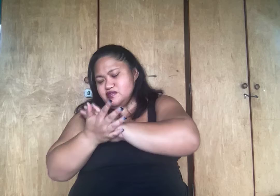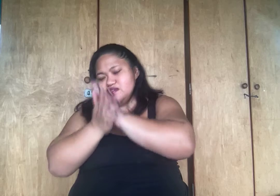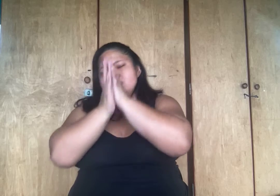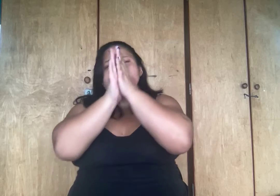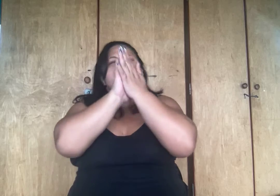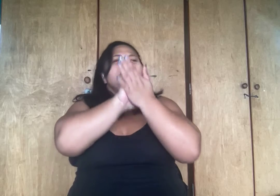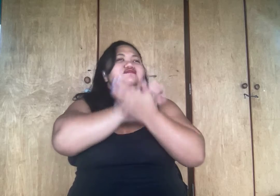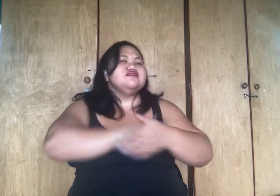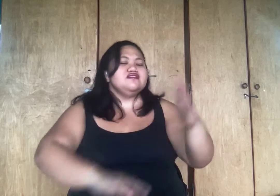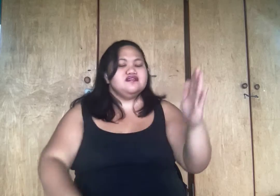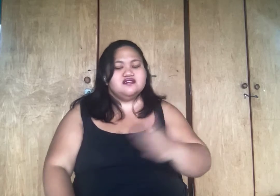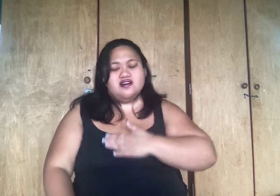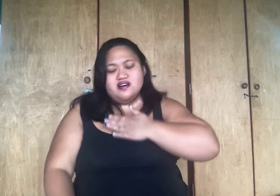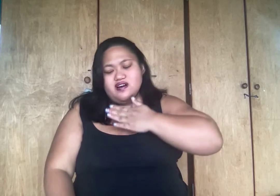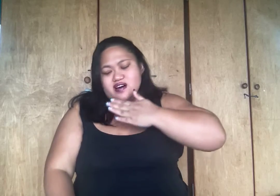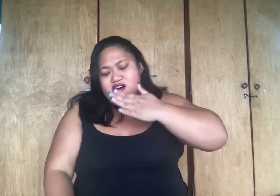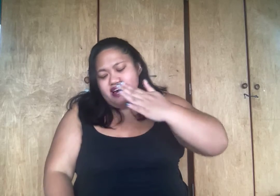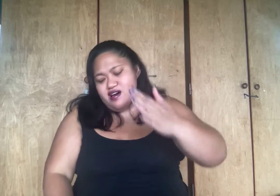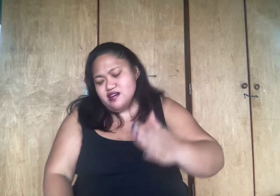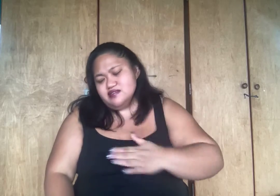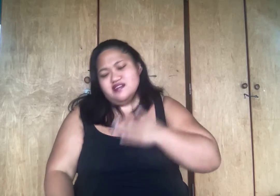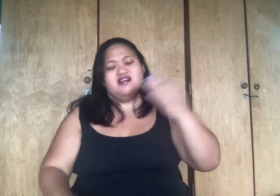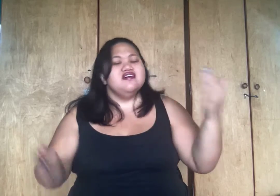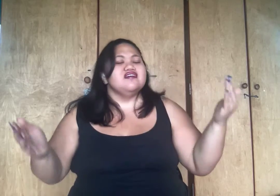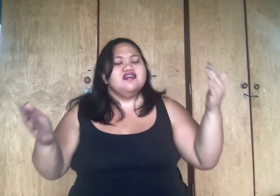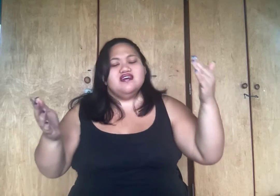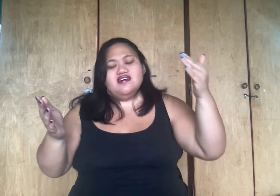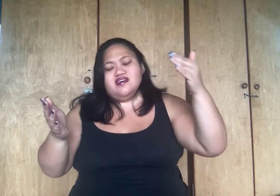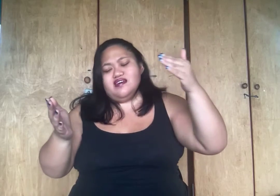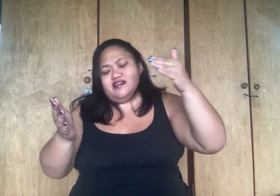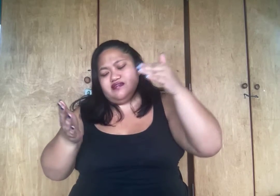... your song ... ... again ...